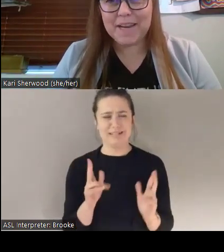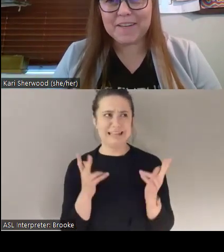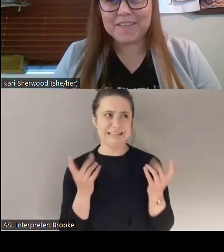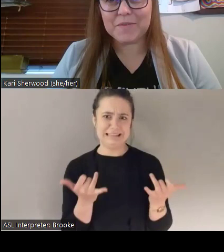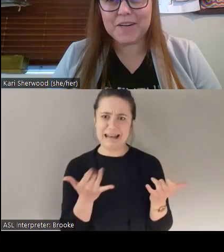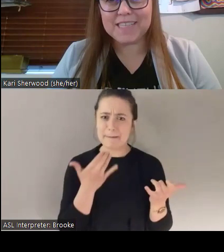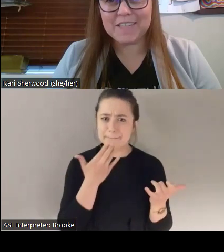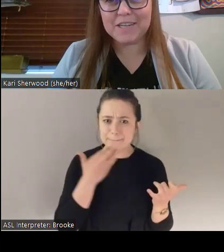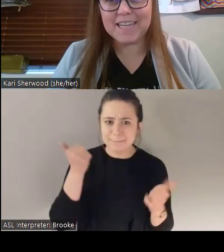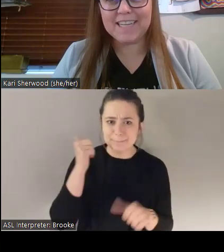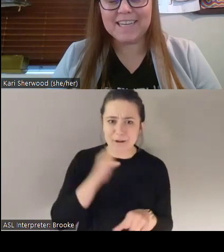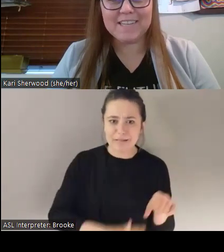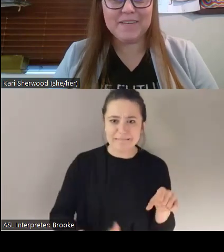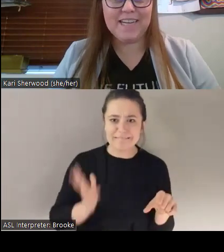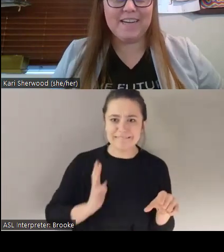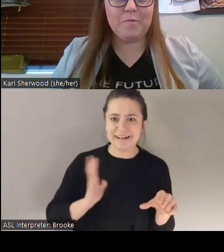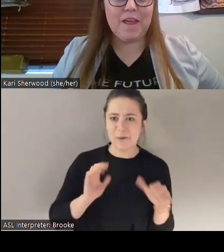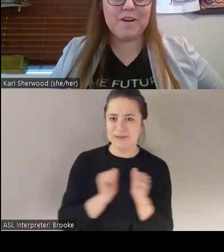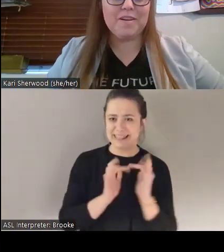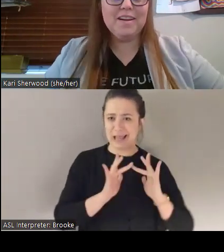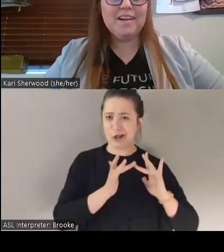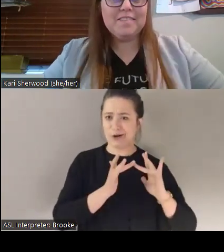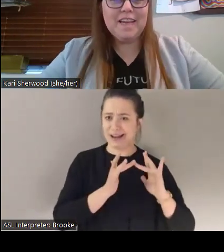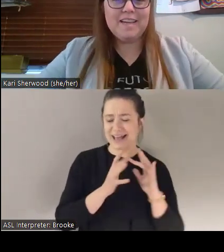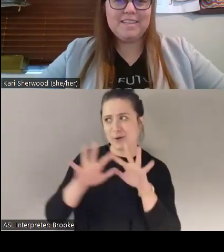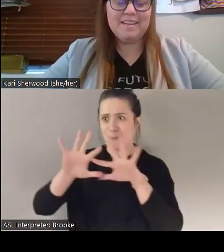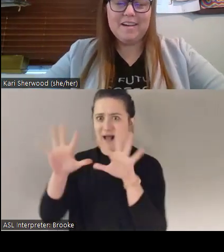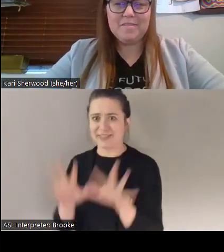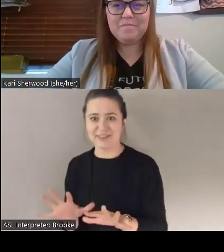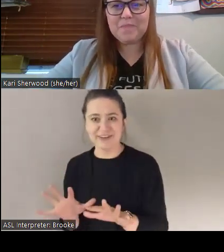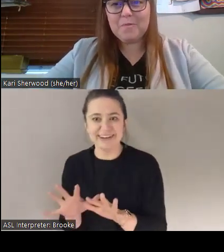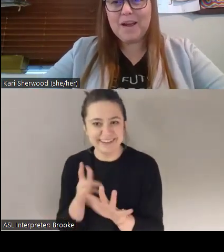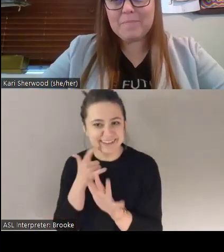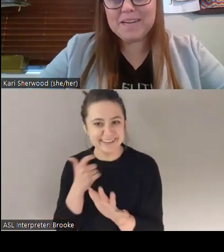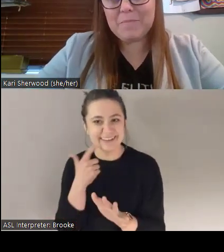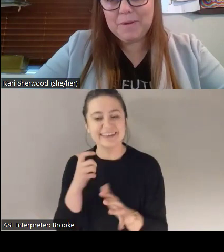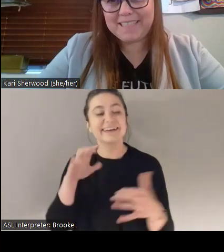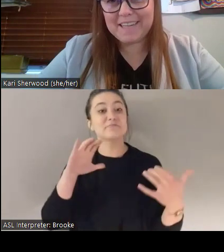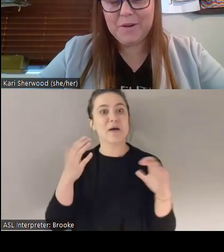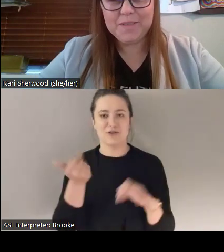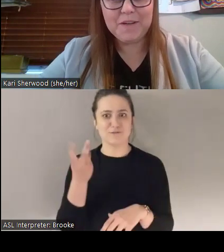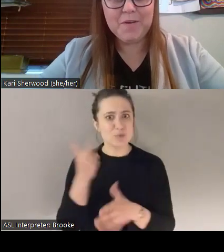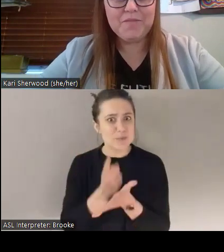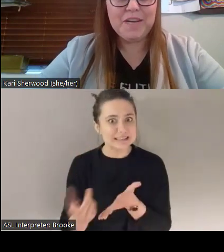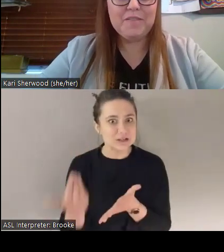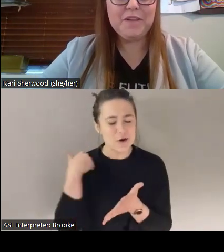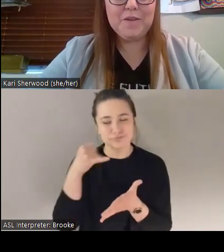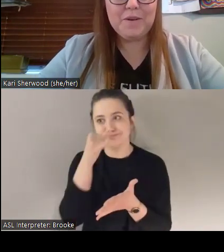better as far as internet connectivity and weather than what happened a couple weeks ago. So if any of you are